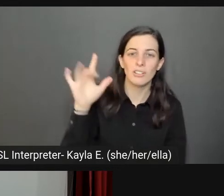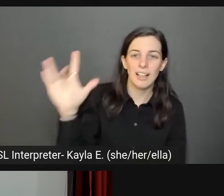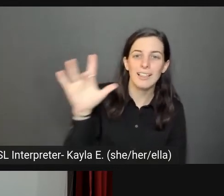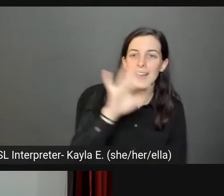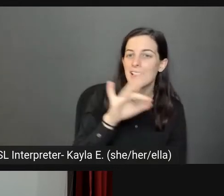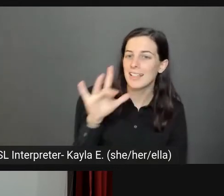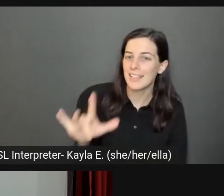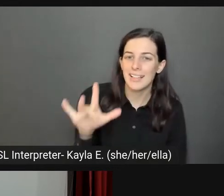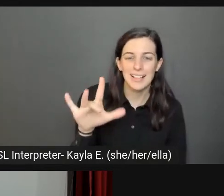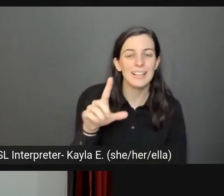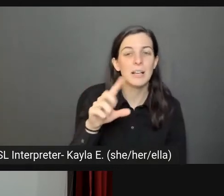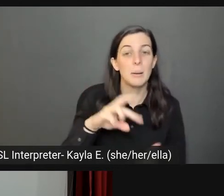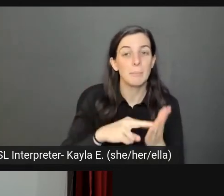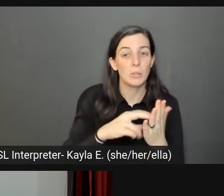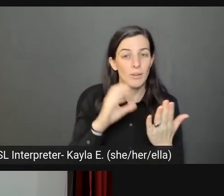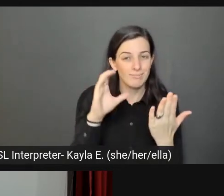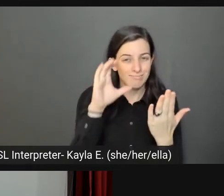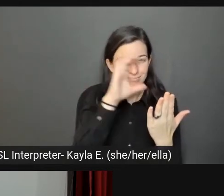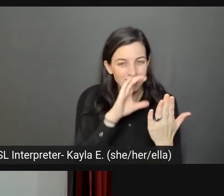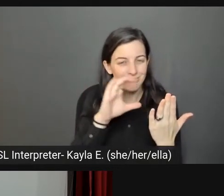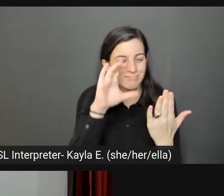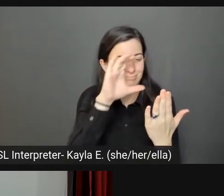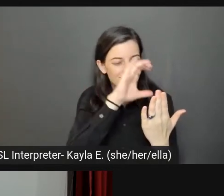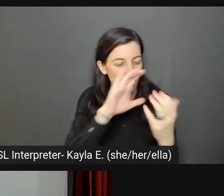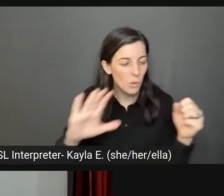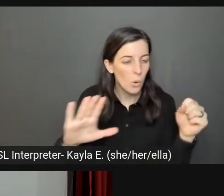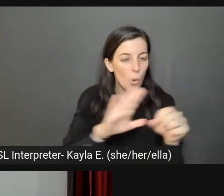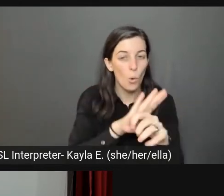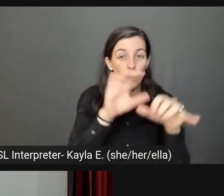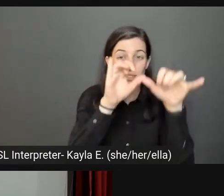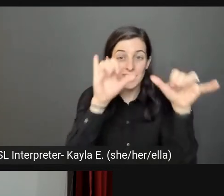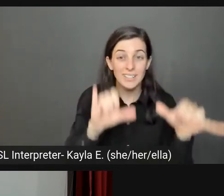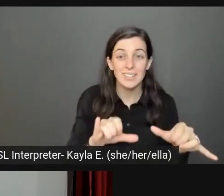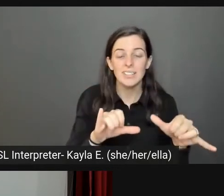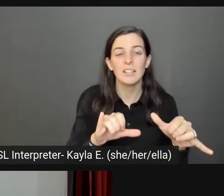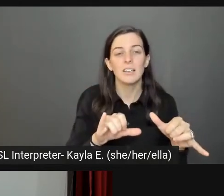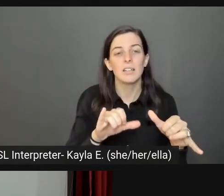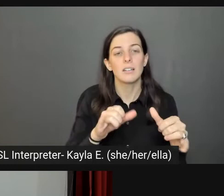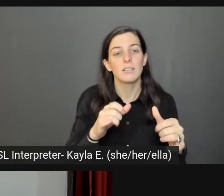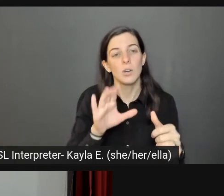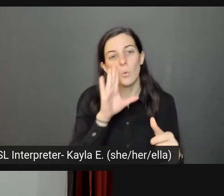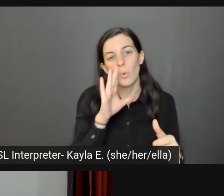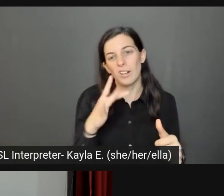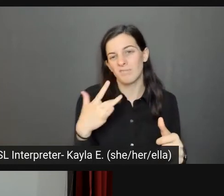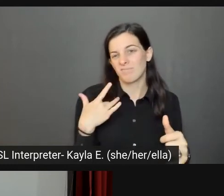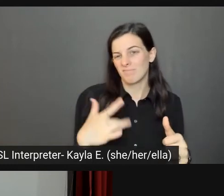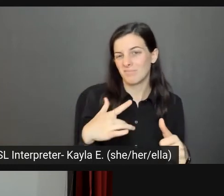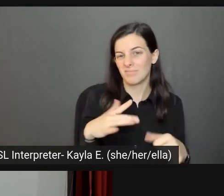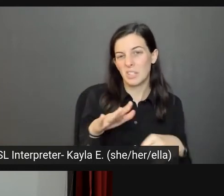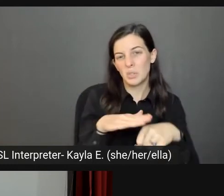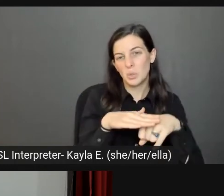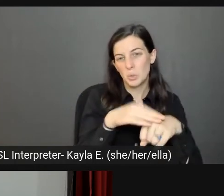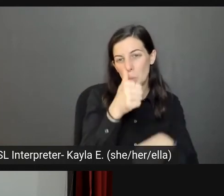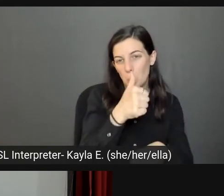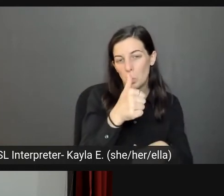The system does run slower than what a generic testing system would run.